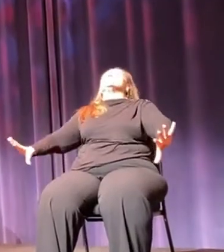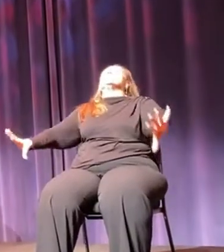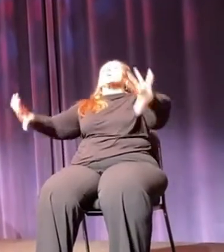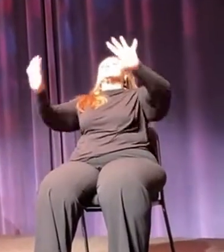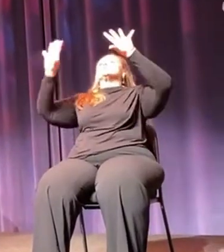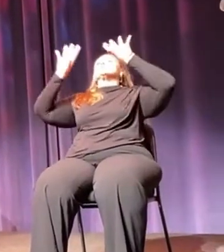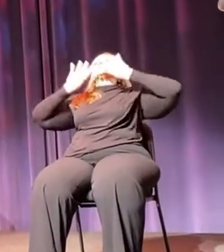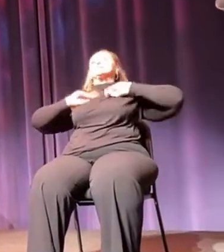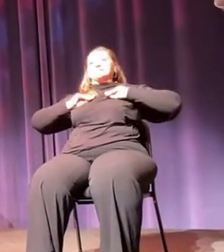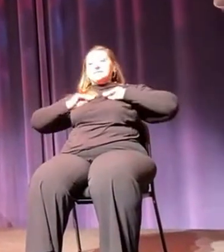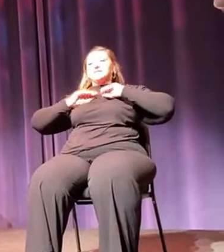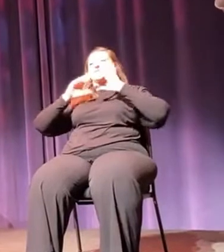however feels comfortable for you.